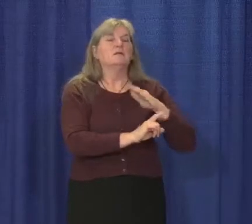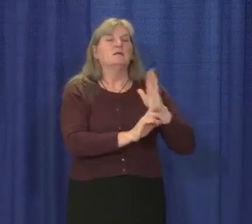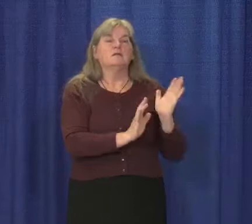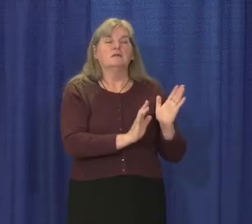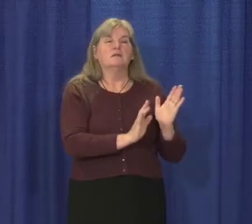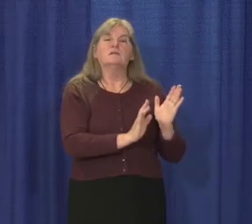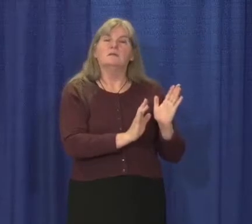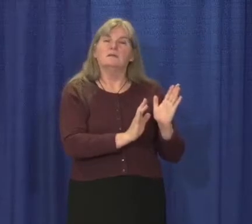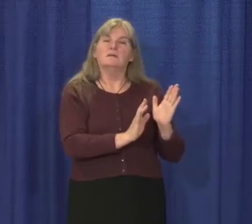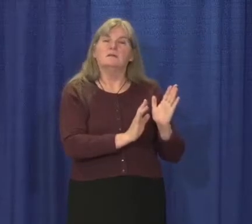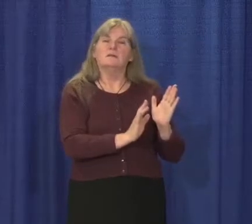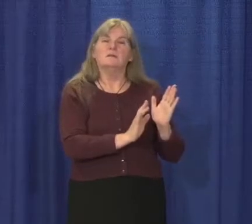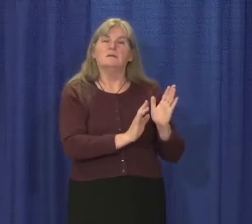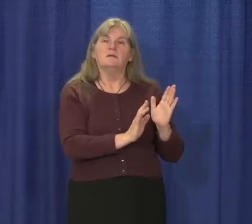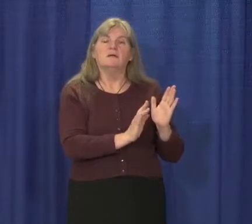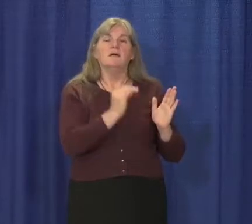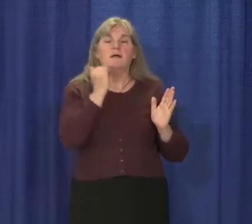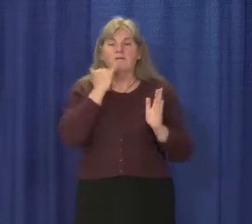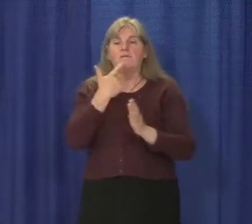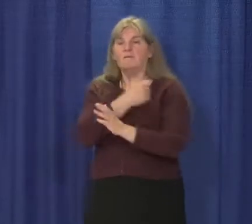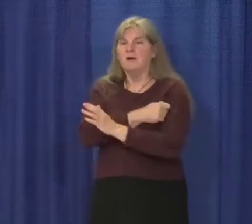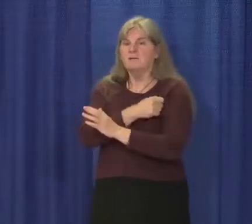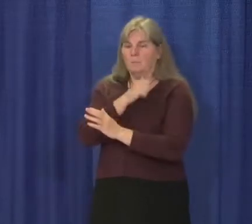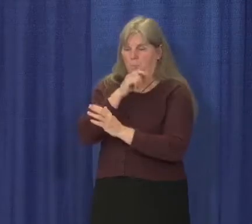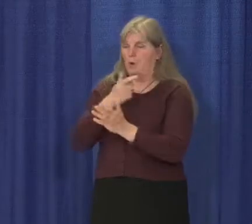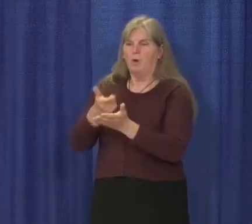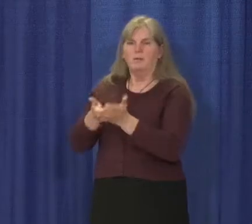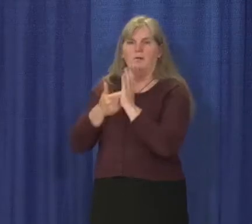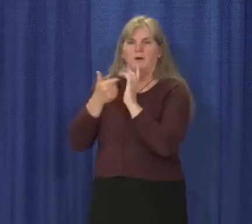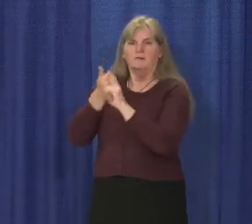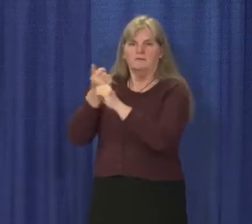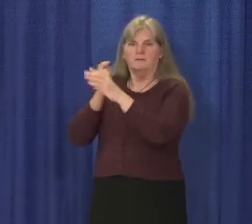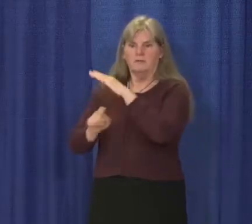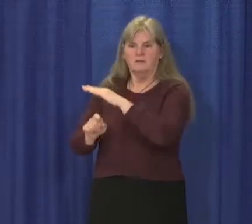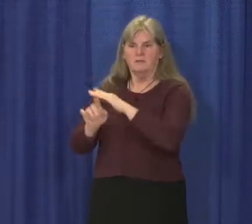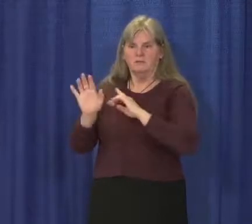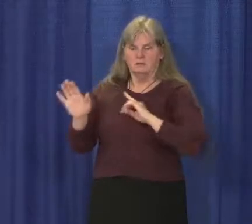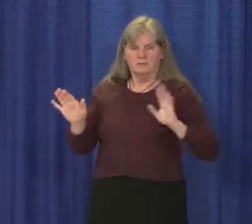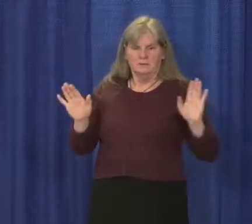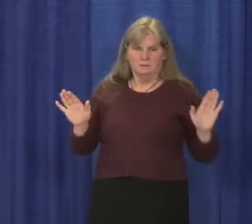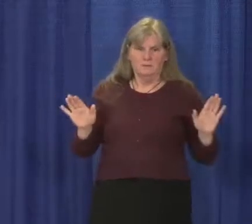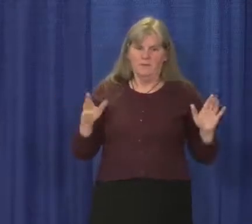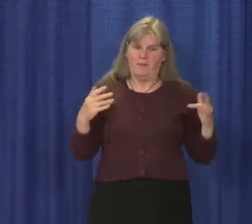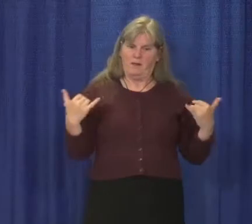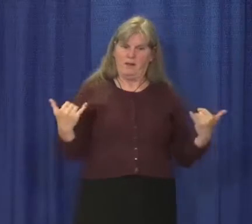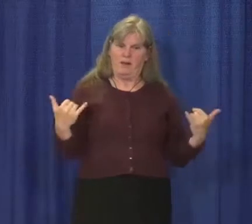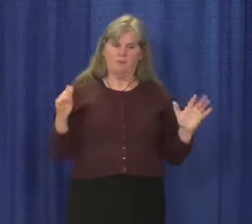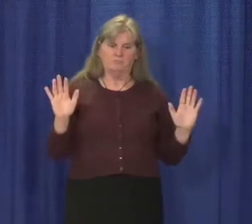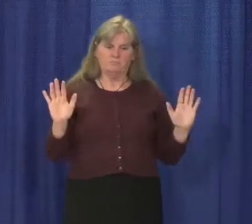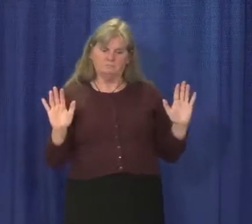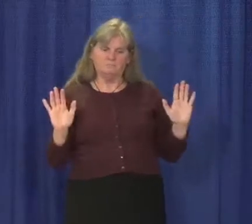not, how you don't need to self isolate. That's where we are right now.